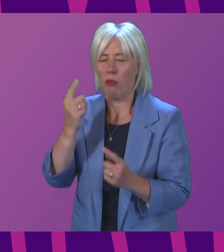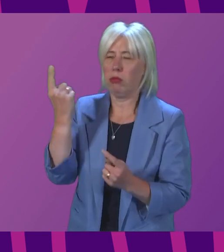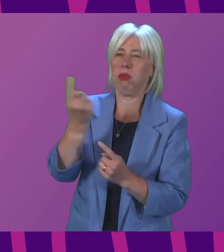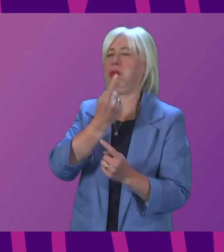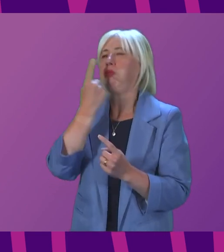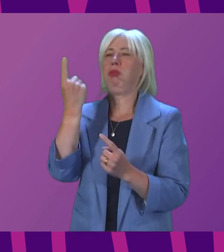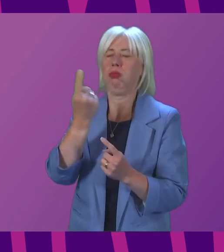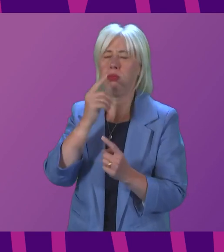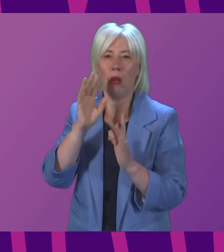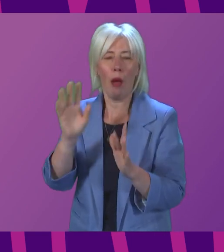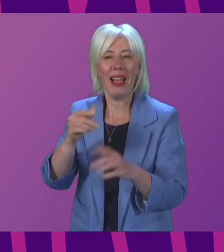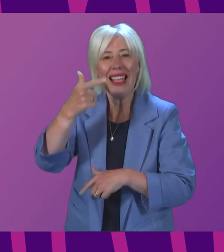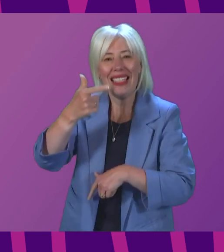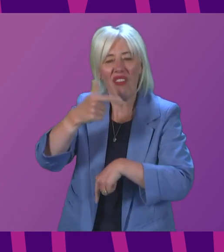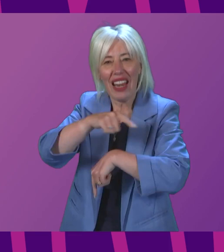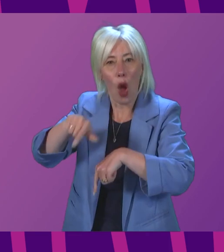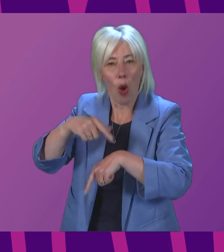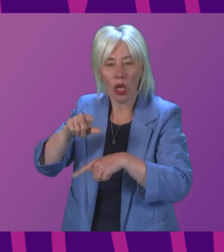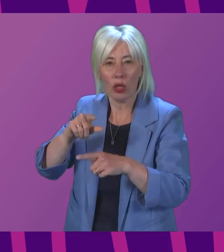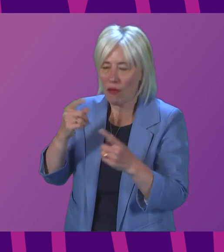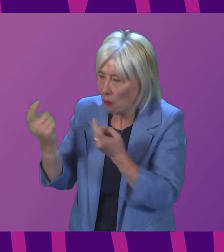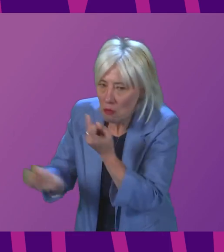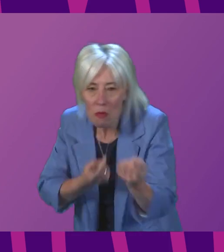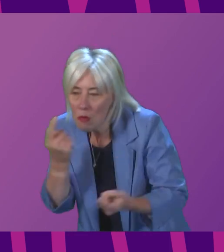but it took seven hours to find her in a stairwell, dying from a brain haemorrhage.